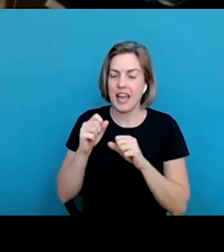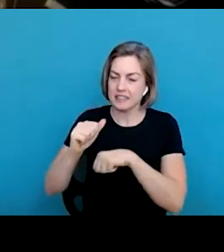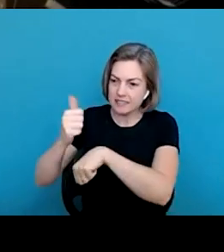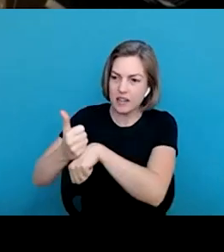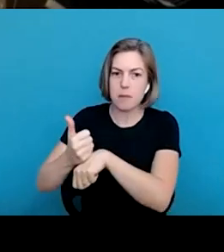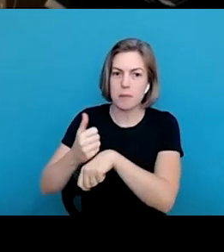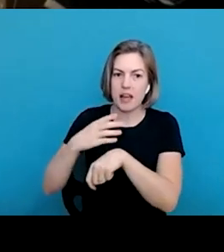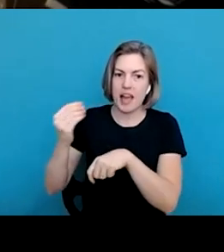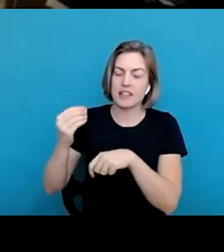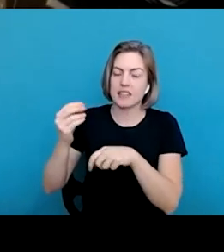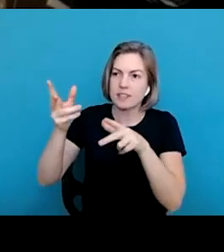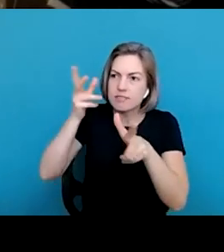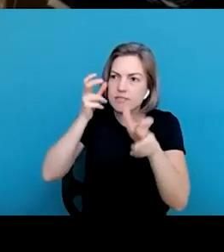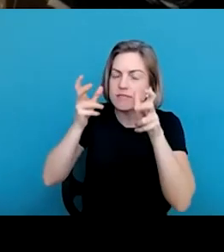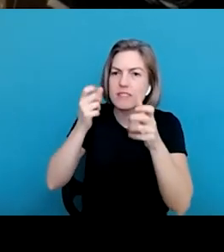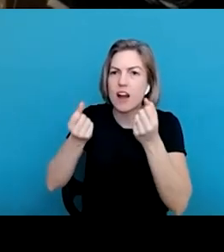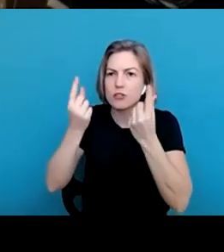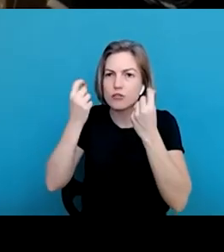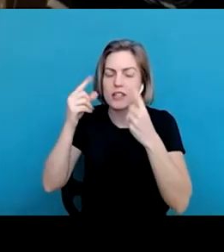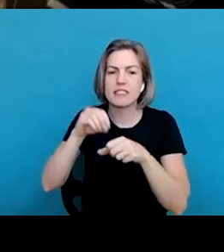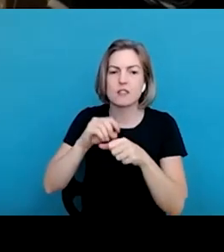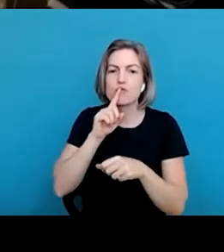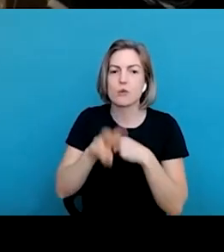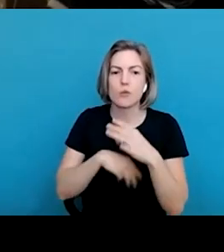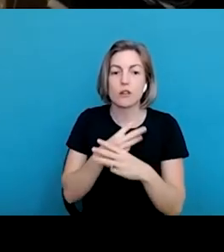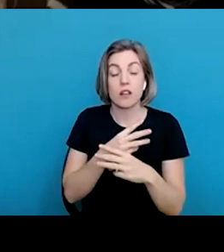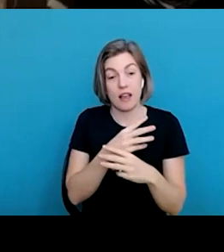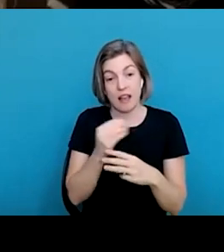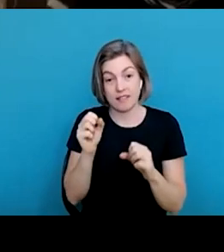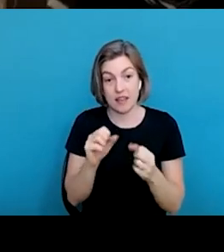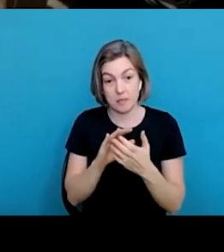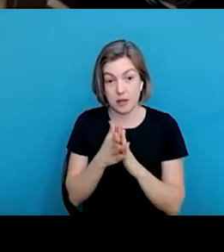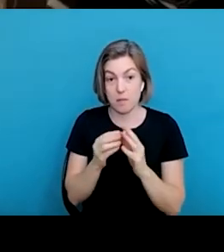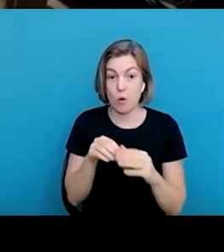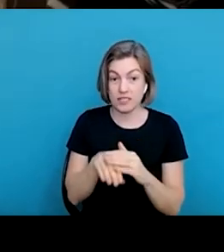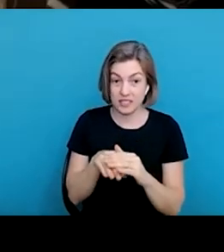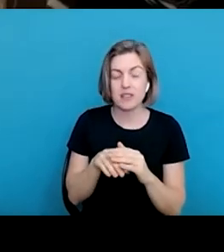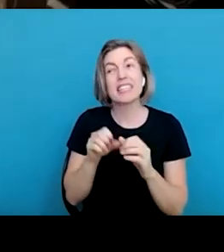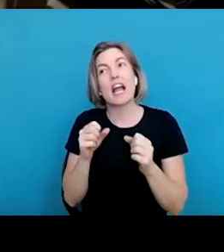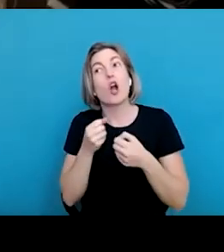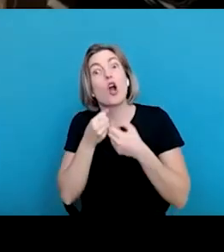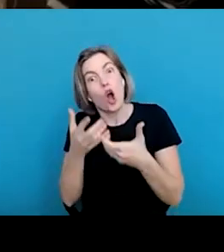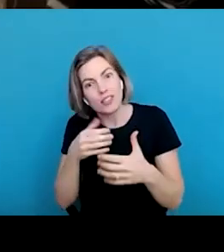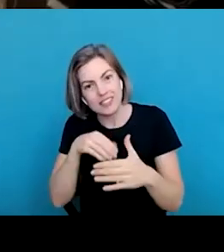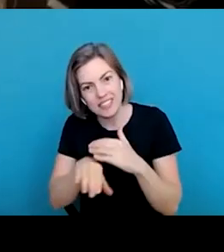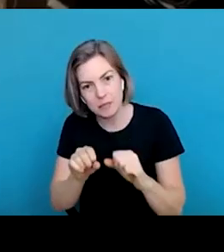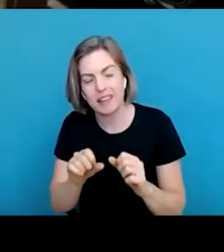real world even though it could bring more accessibility issues but at the same time it can be used to